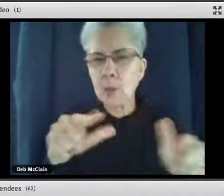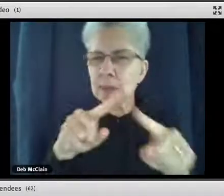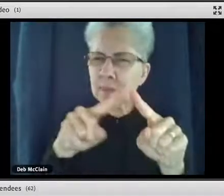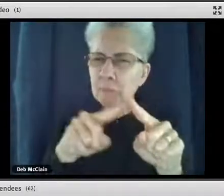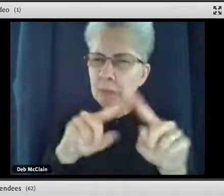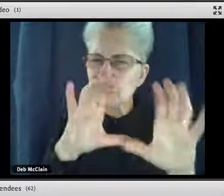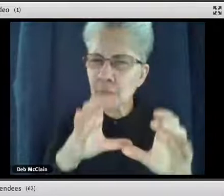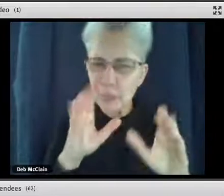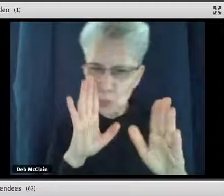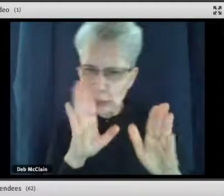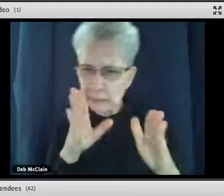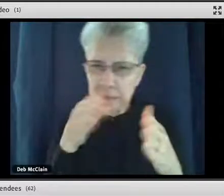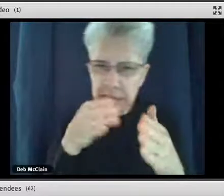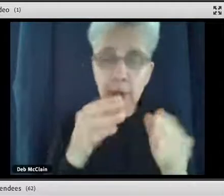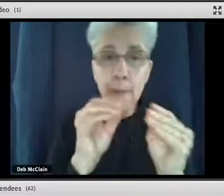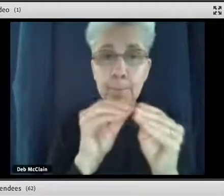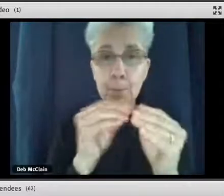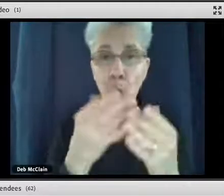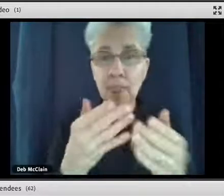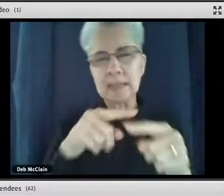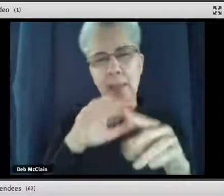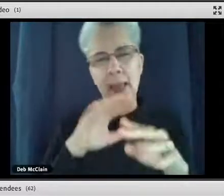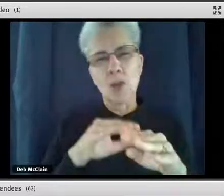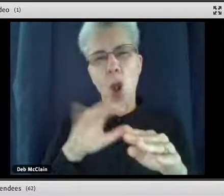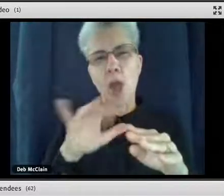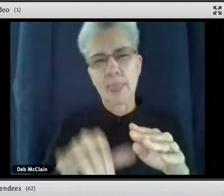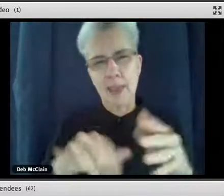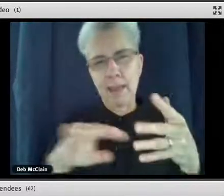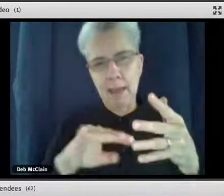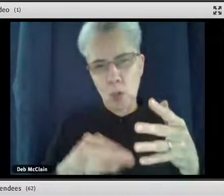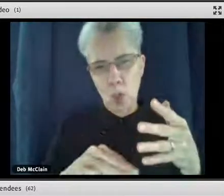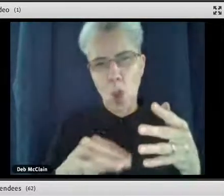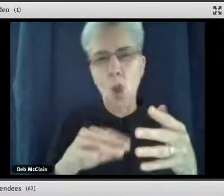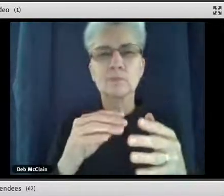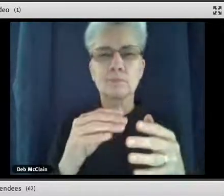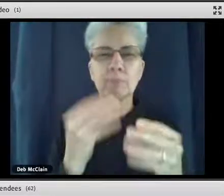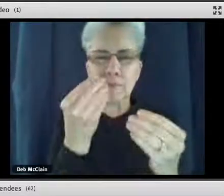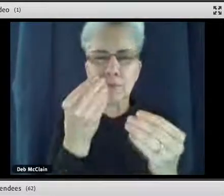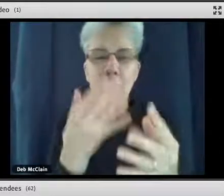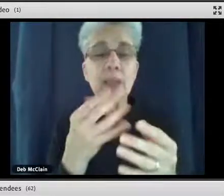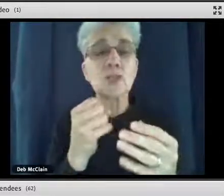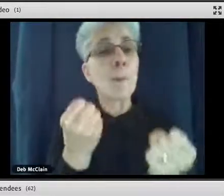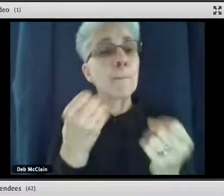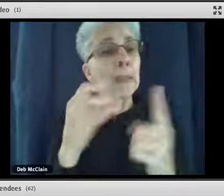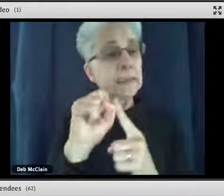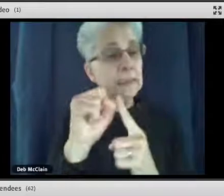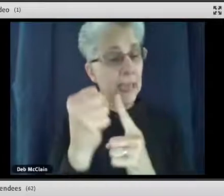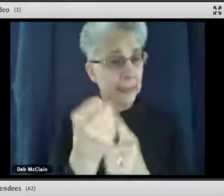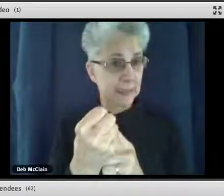and many more things, once again, depending on the catalog. Okay? So in many cases,